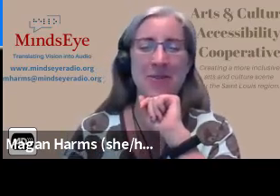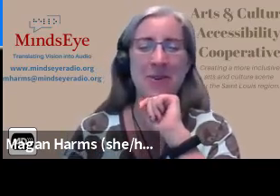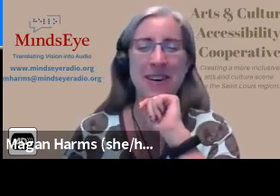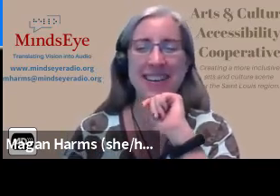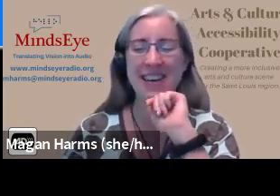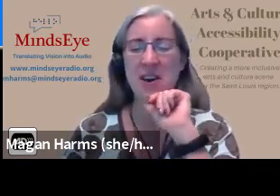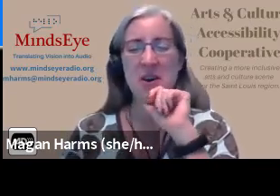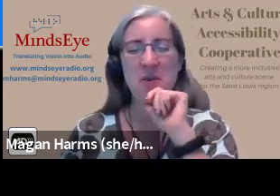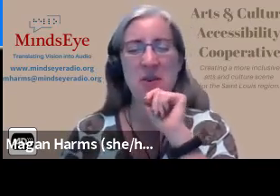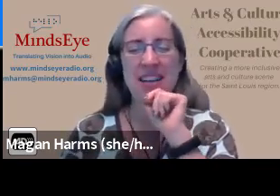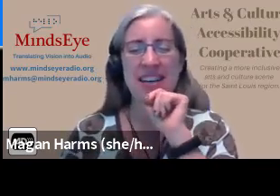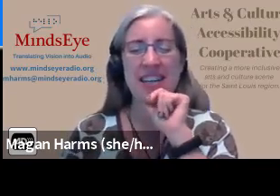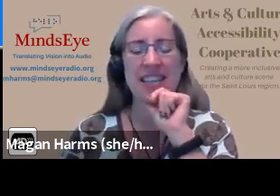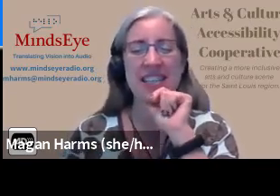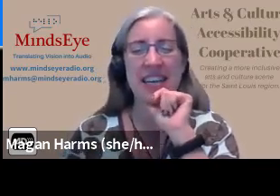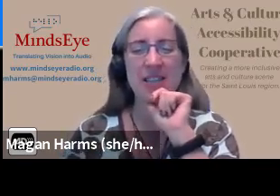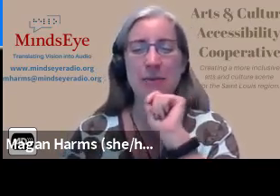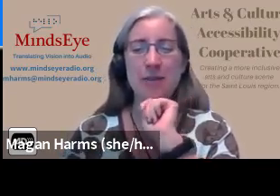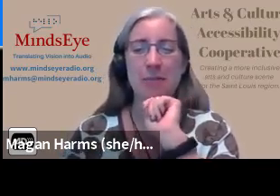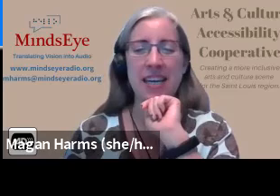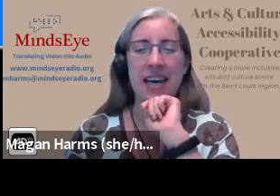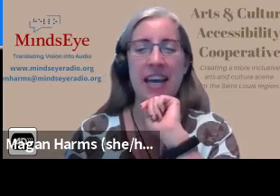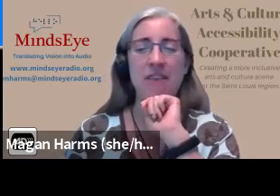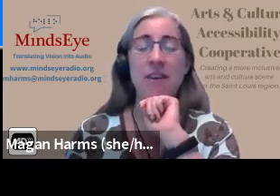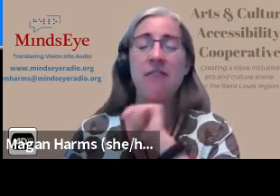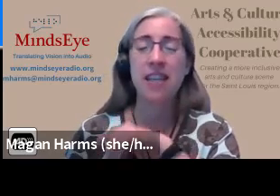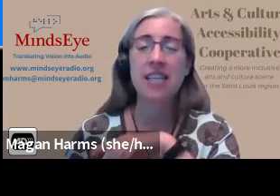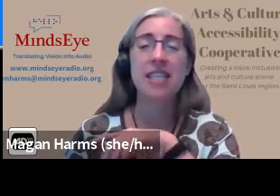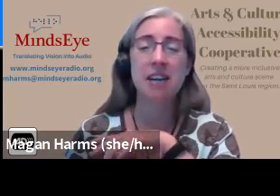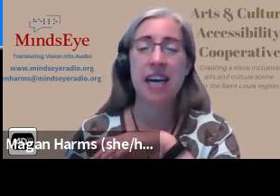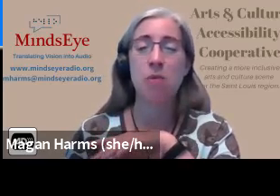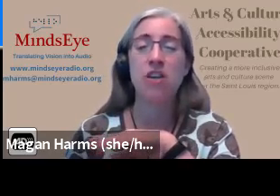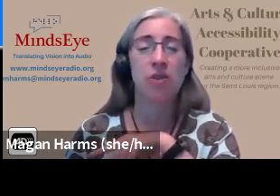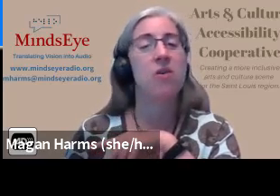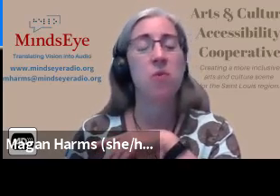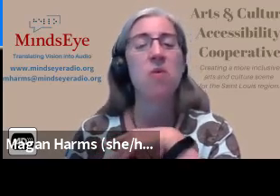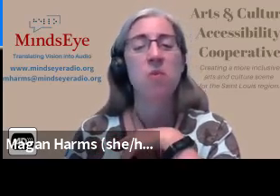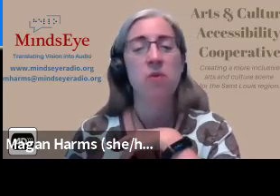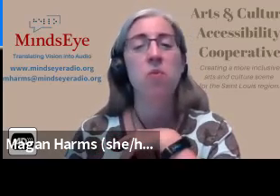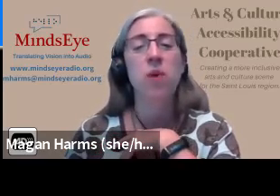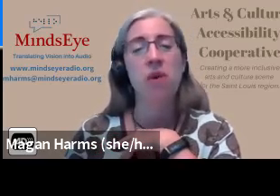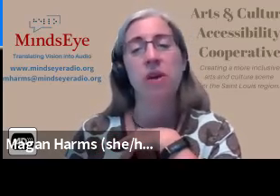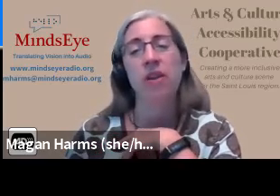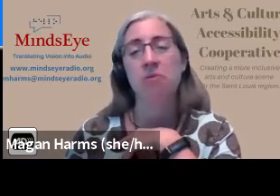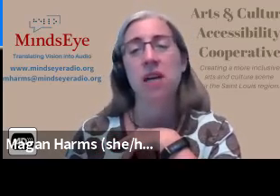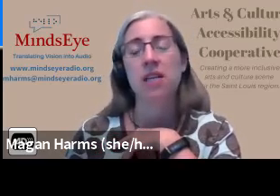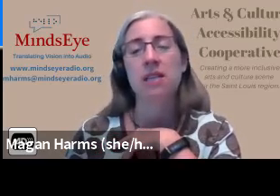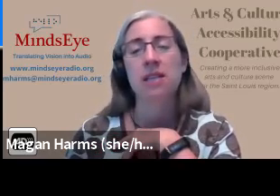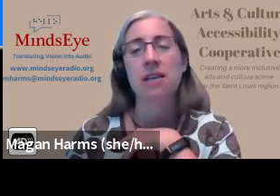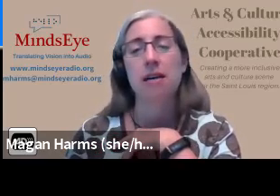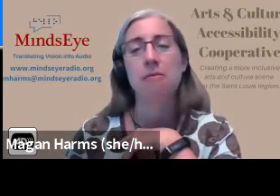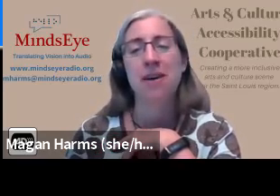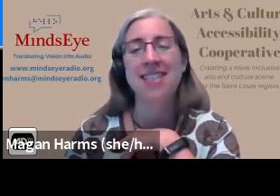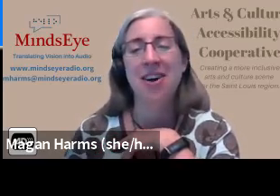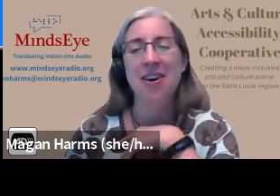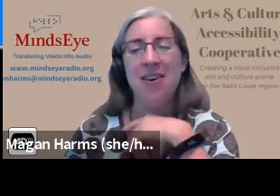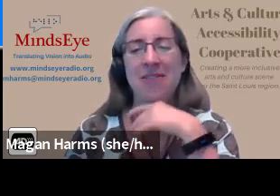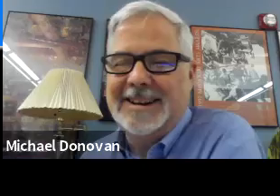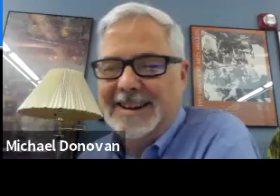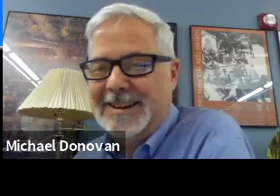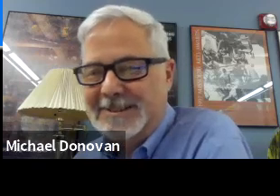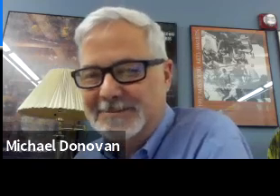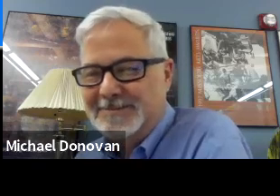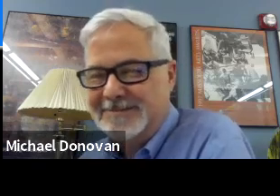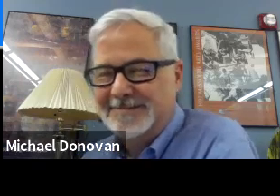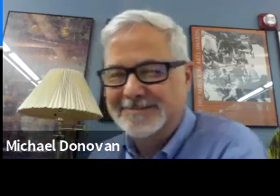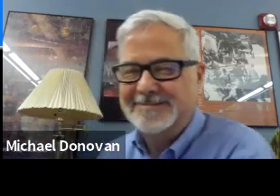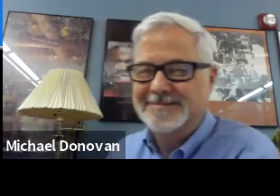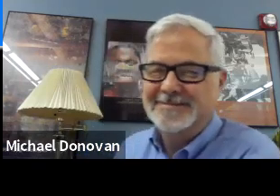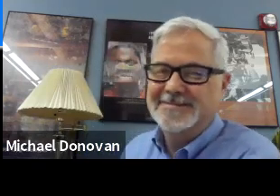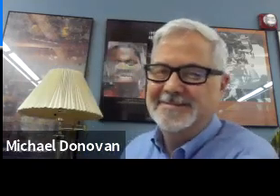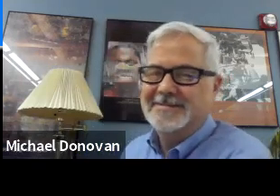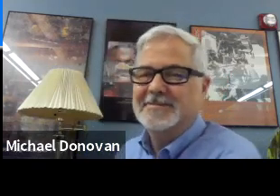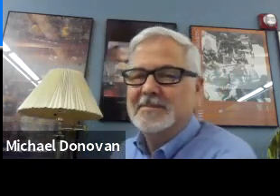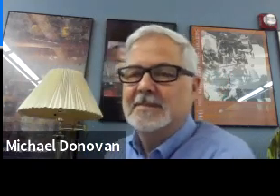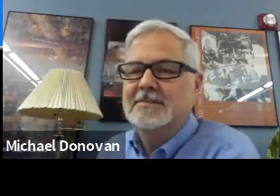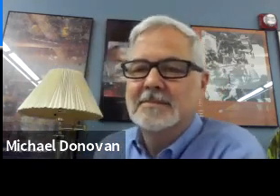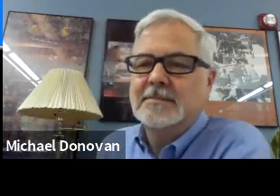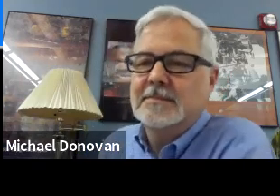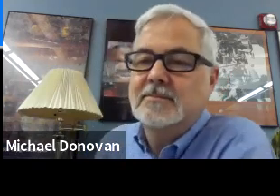We will spin again. If it lands on Sarah again, we will know it's rigged. Hopefully